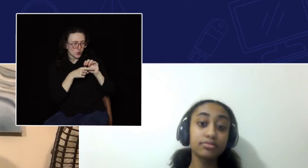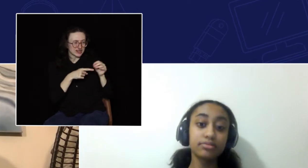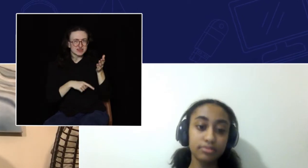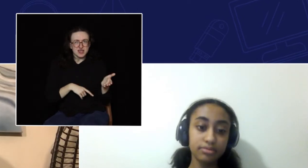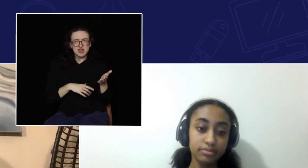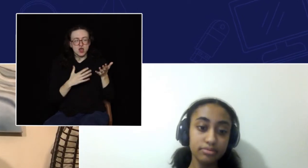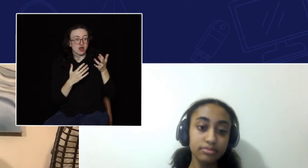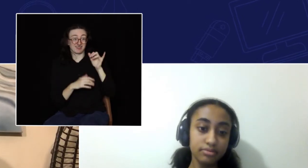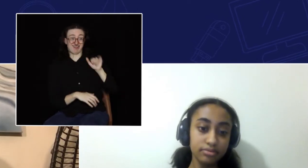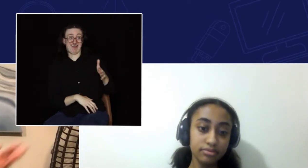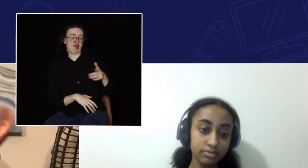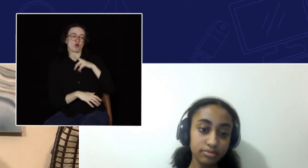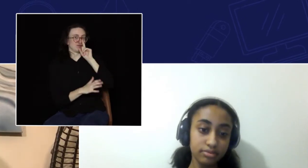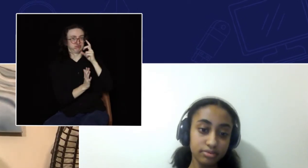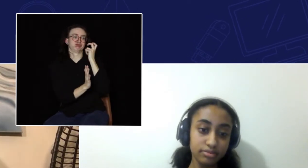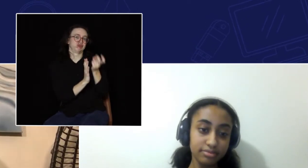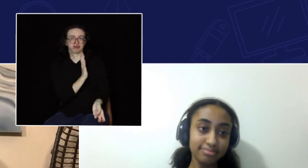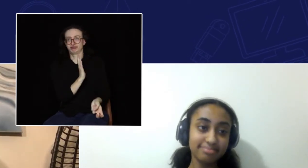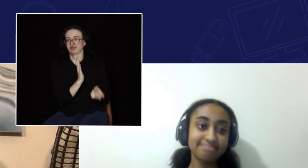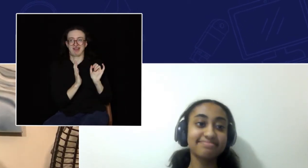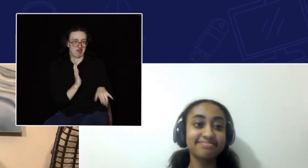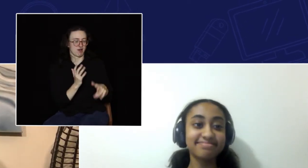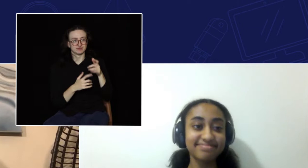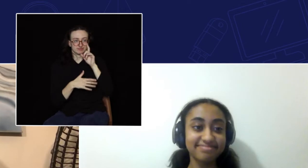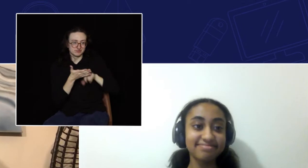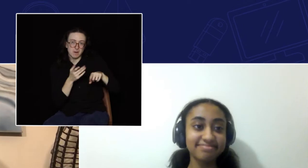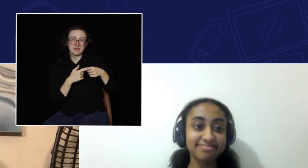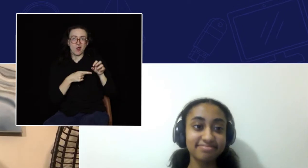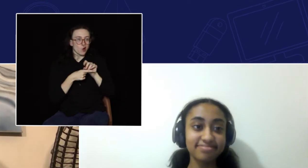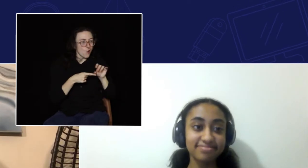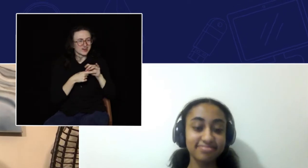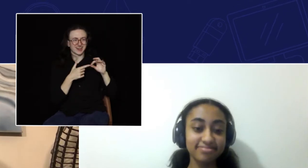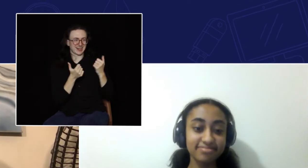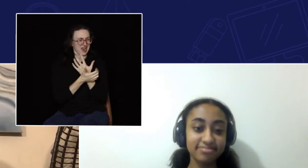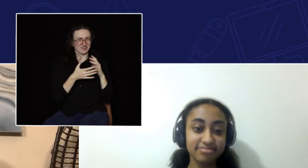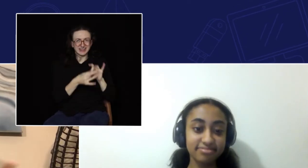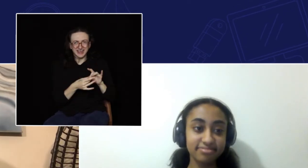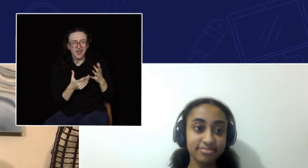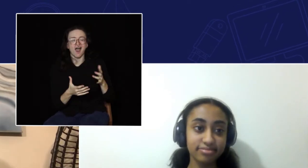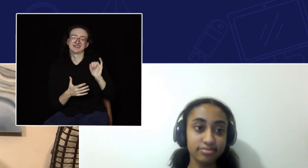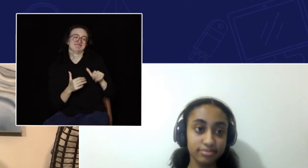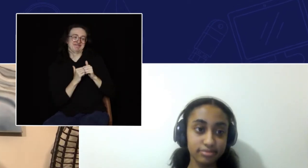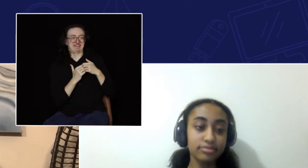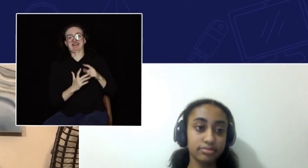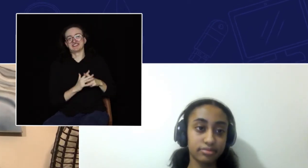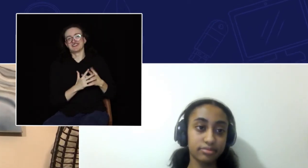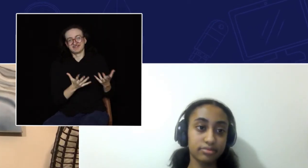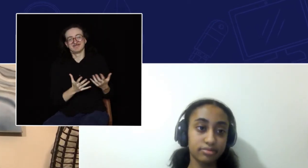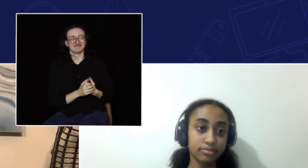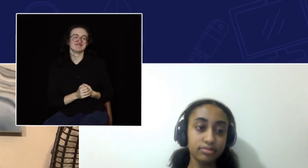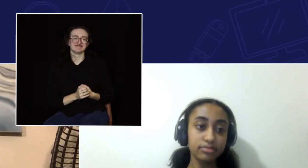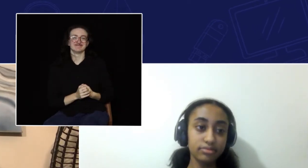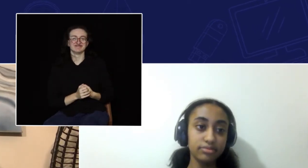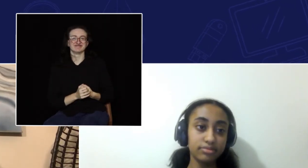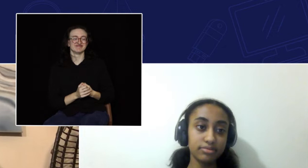And then kind of just fell into a rabbit hole. Found out about coding and all those things, right? So that's how I got into it.